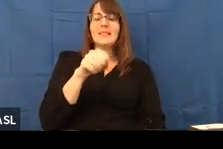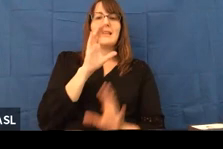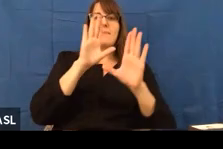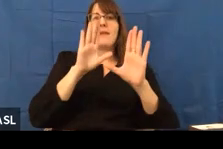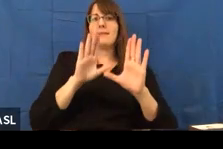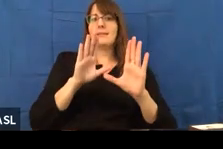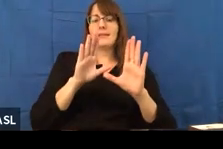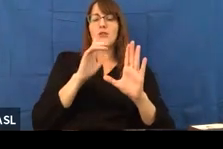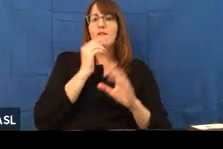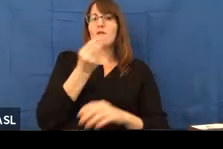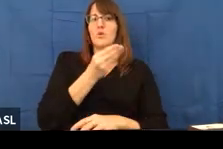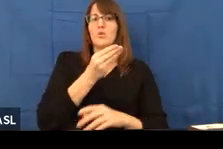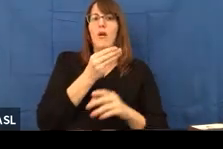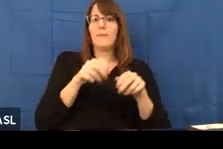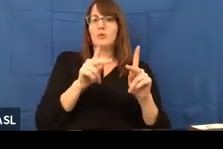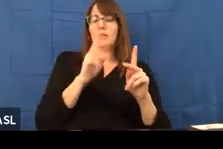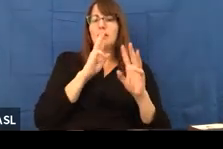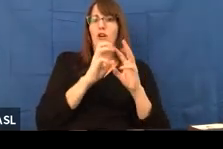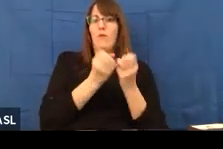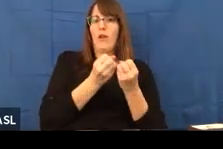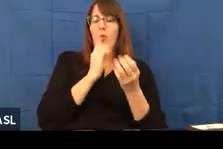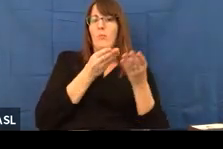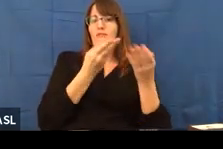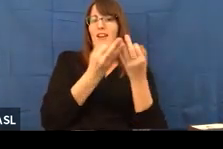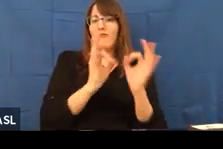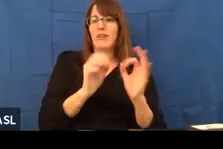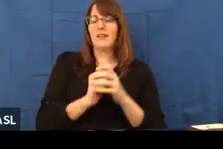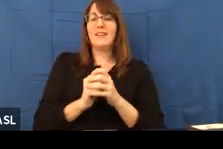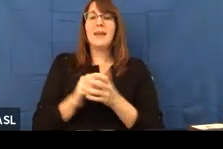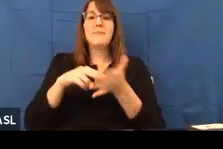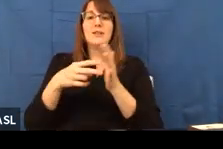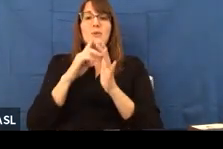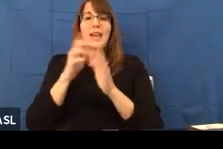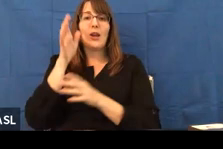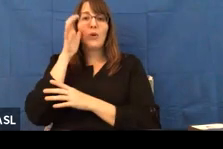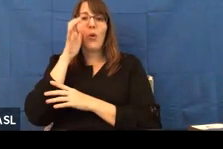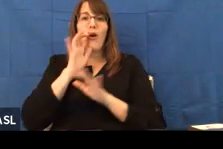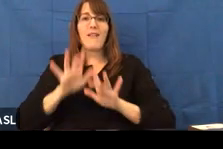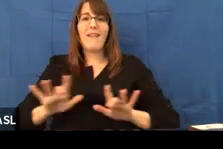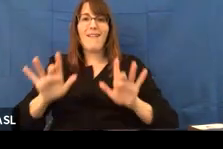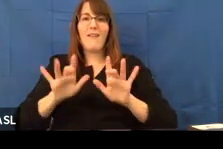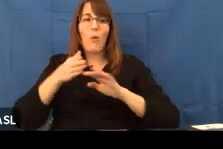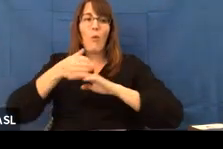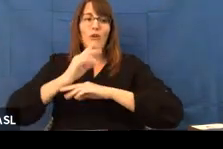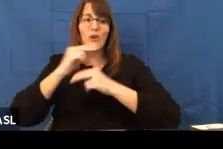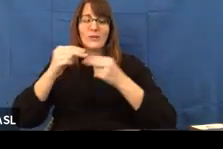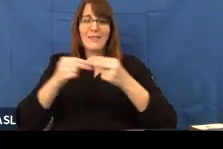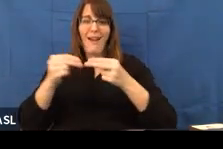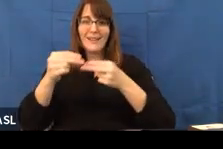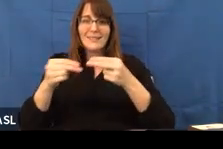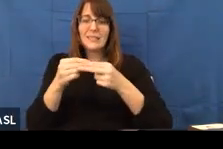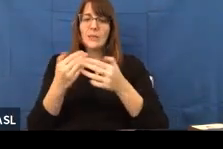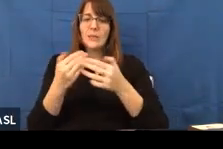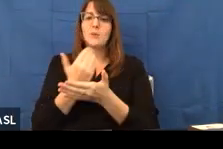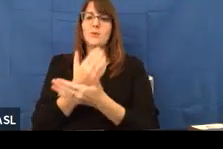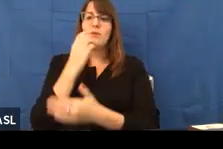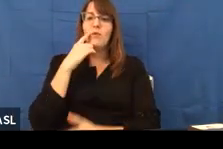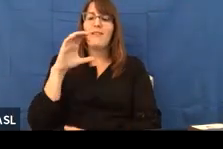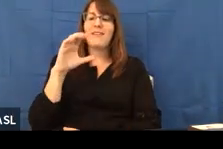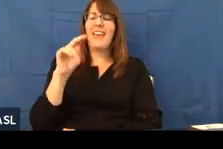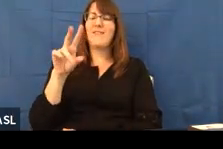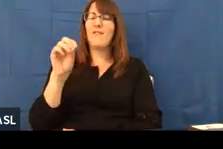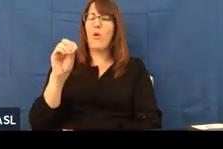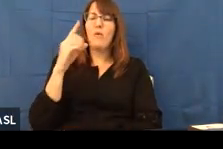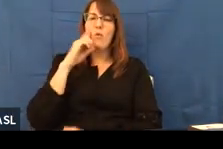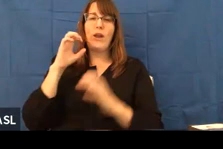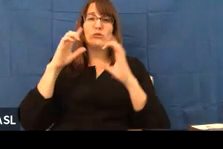Allison Frenzel : And one of the features is narrating you can record over your slide deck. So that's a new feature for Canada for education. So I highly highly recommend can buy